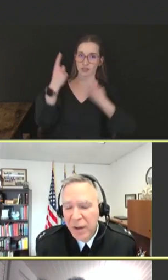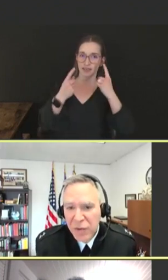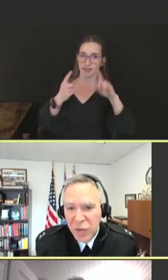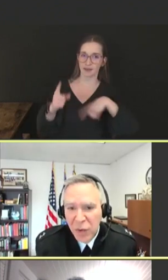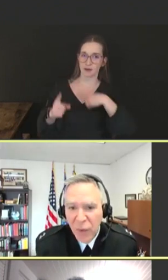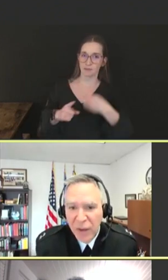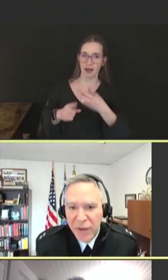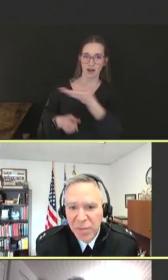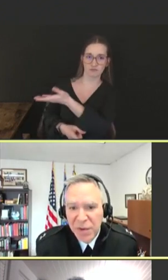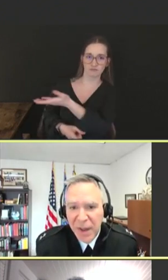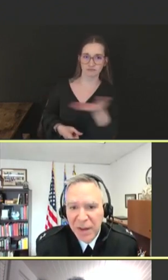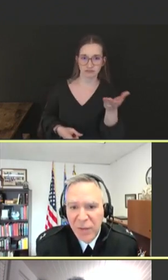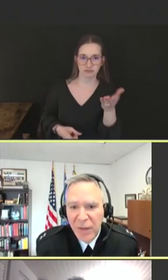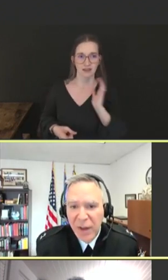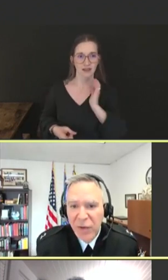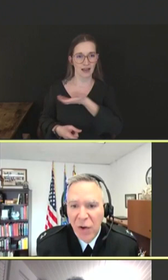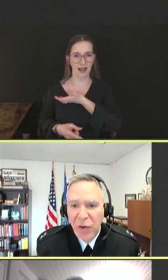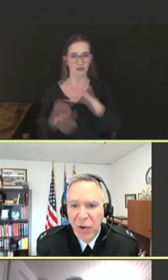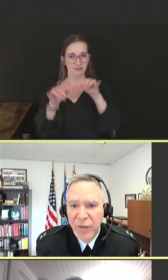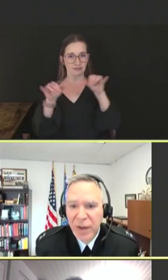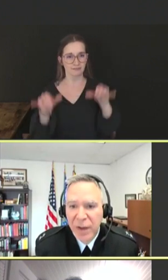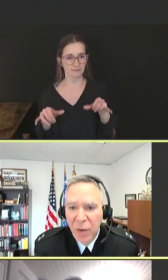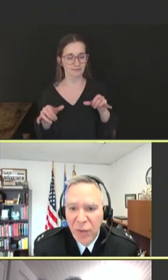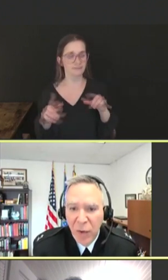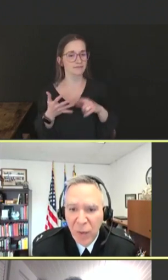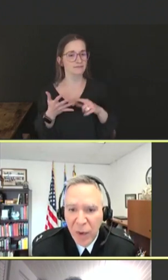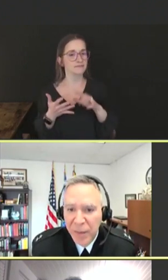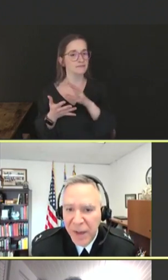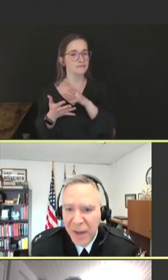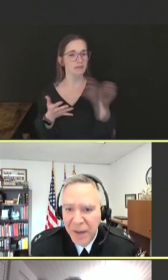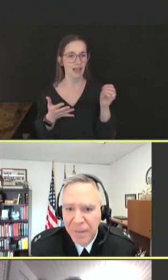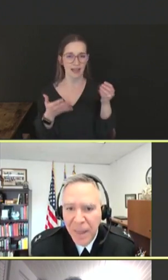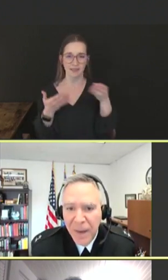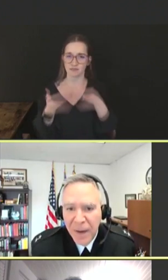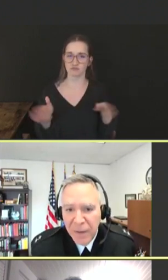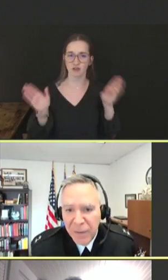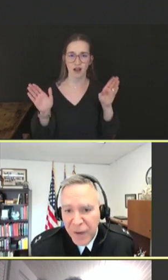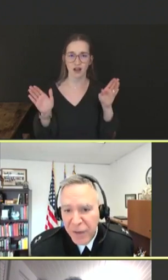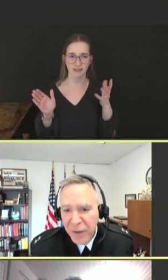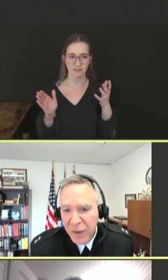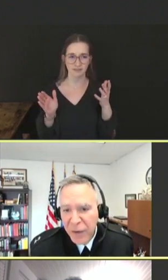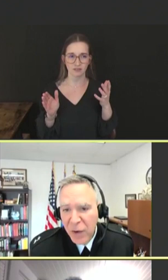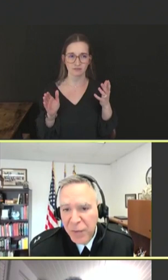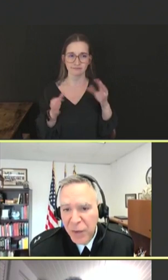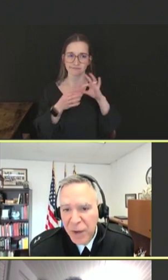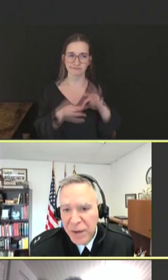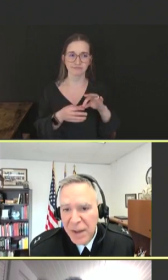sort of, wellness perspective around Long-COVID and overall wellbeing. Fifth, a therapeutics